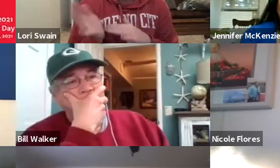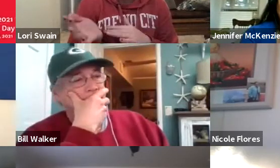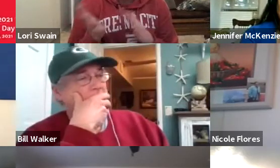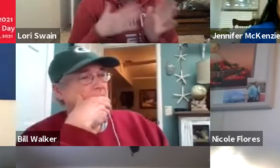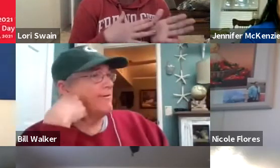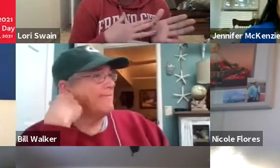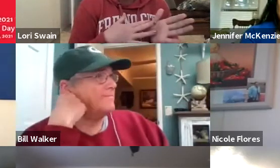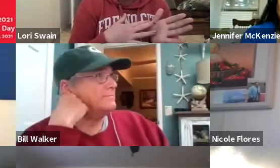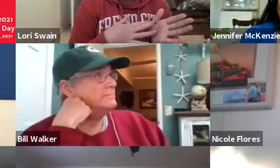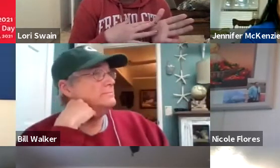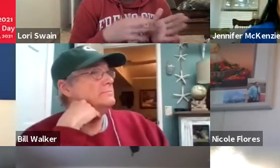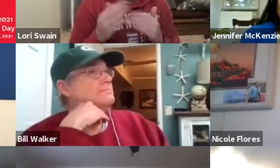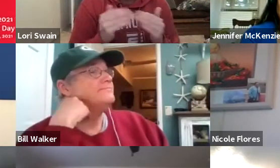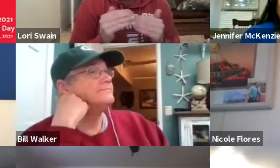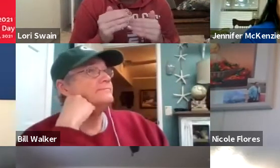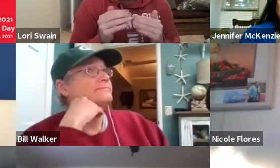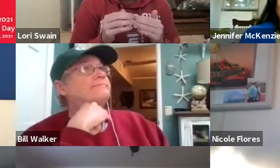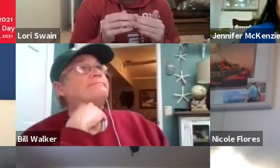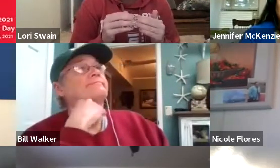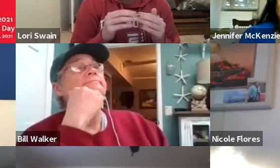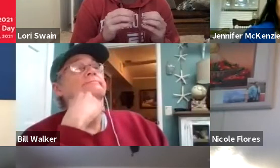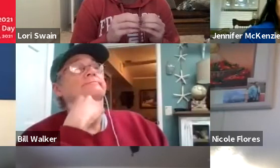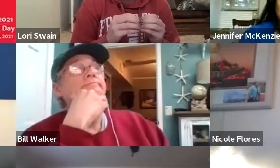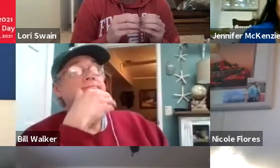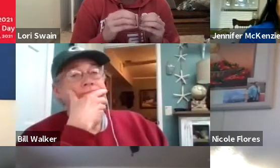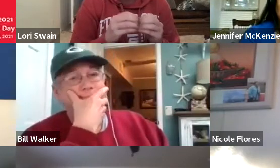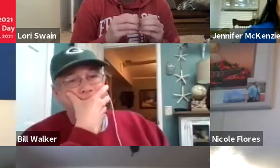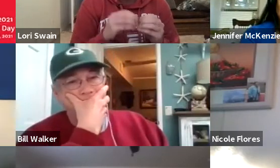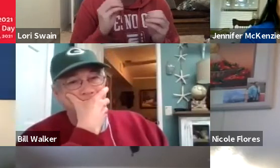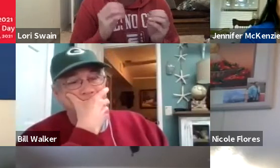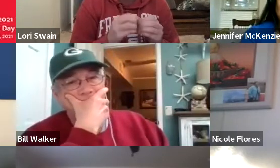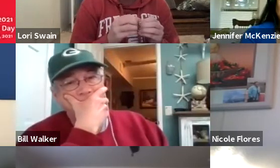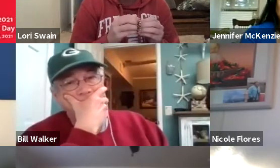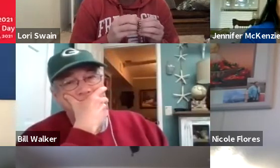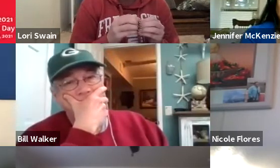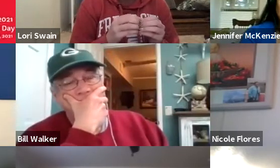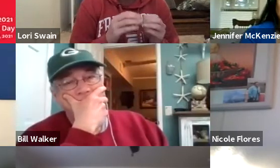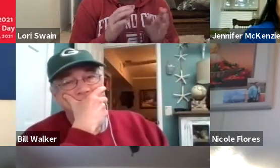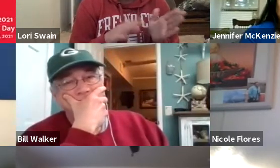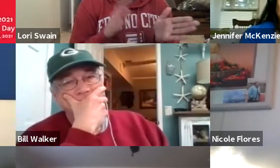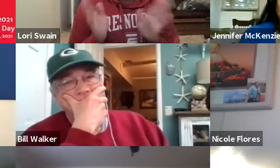fall only spring only. And then our major classes to like our cost accounting, Intermediate Accounting, every other